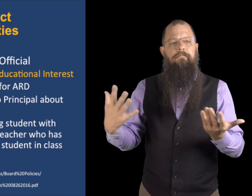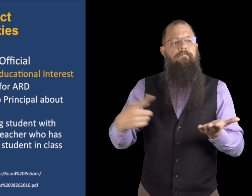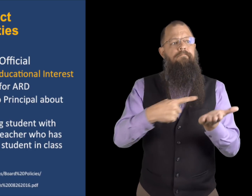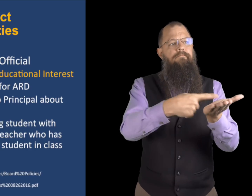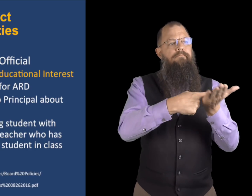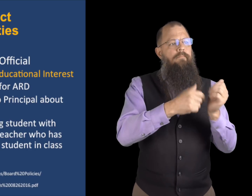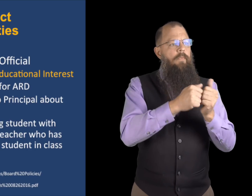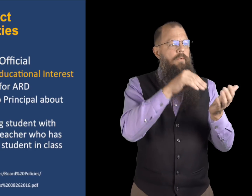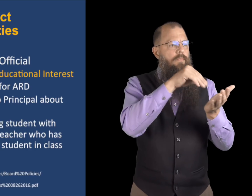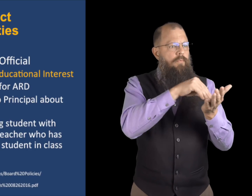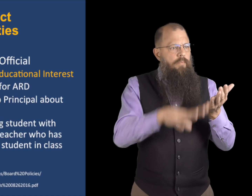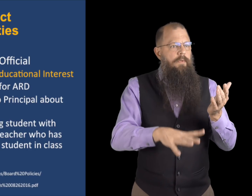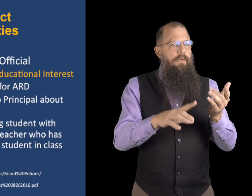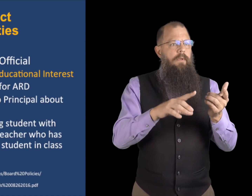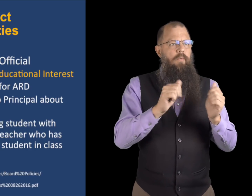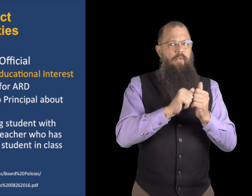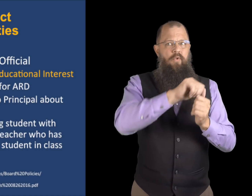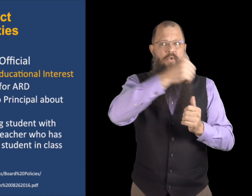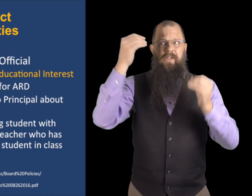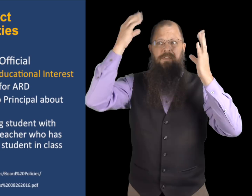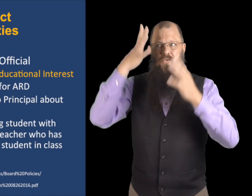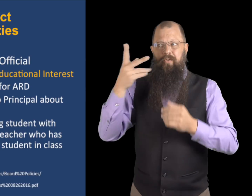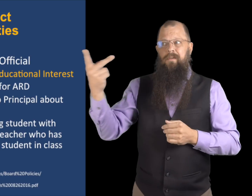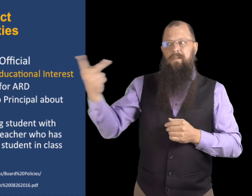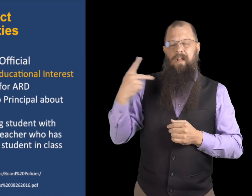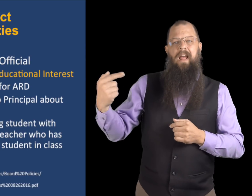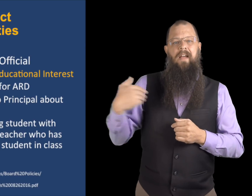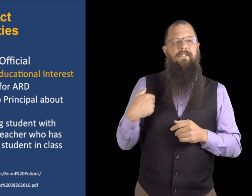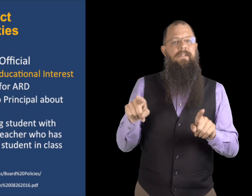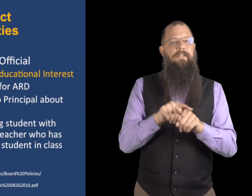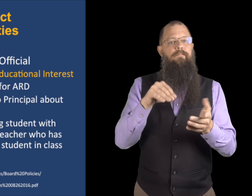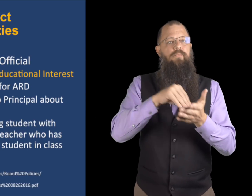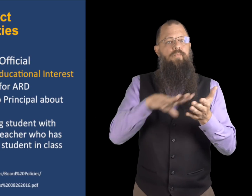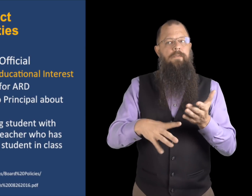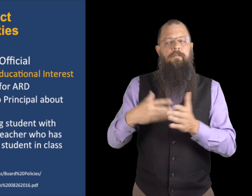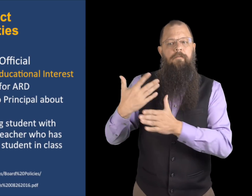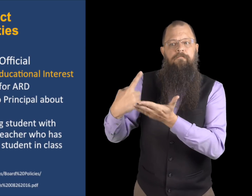and planning for an ARD,talking to the principal about the student, or perhaps